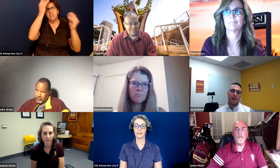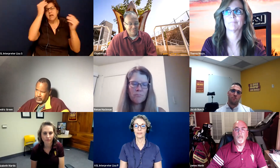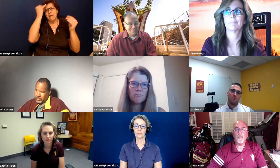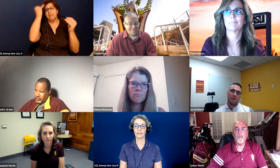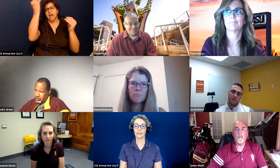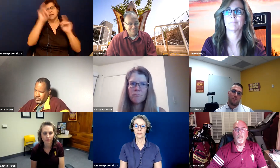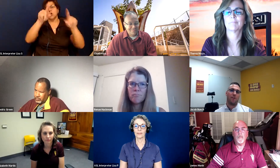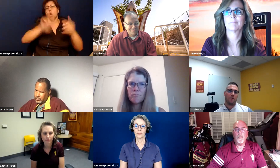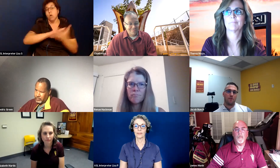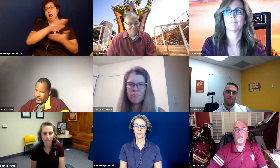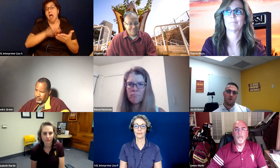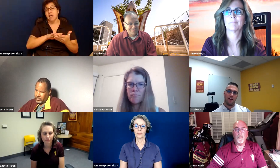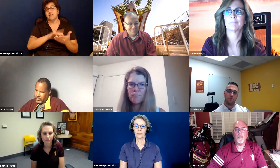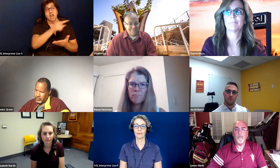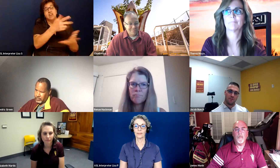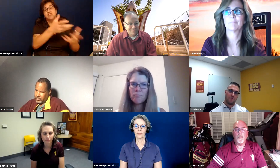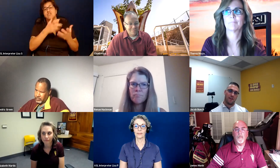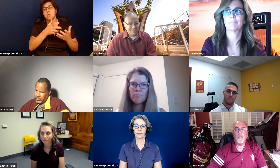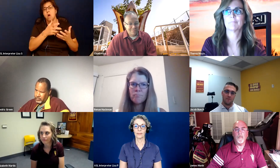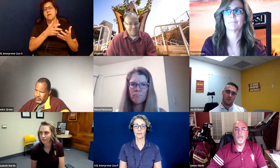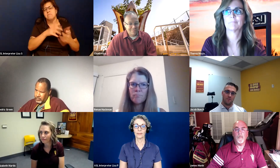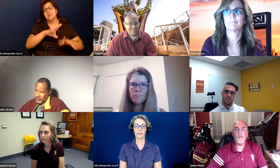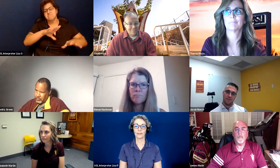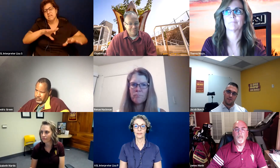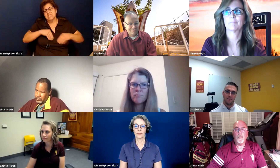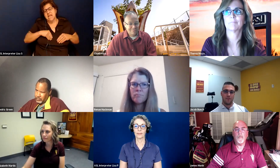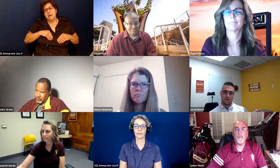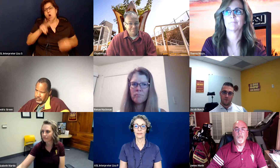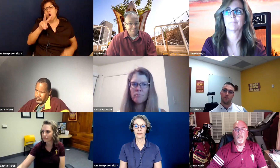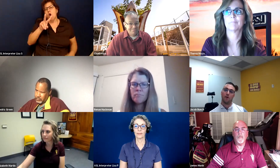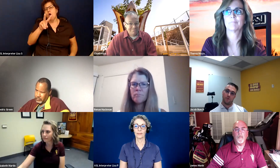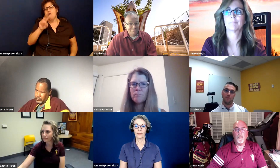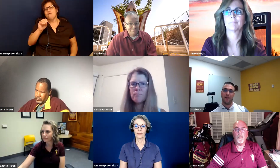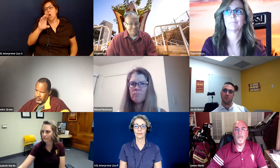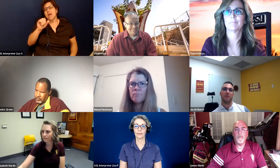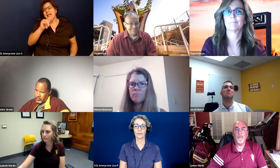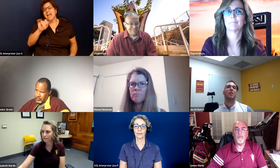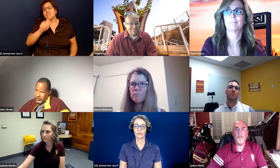And she wanted me to settle for a vocational certificate of completion and attendance and go into hotel management.